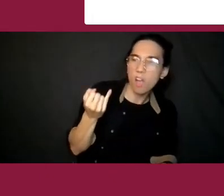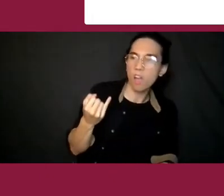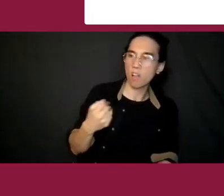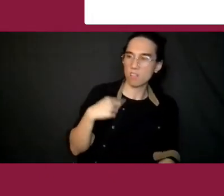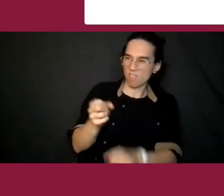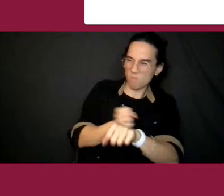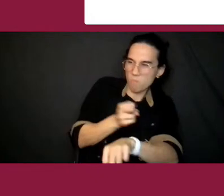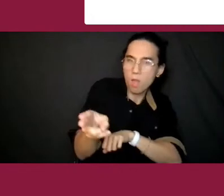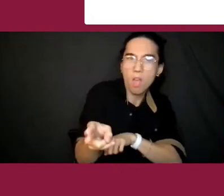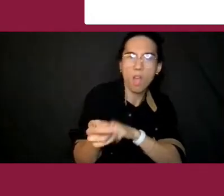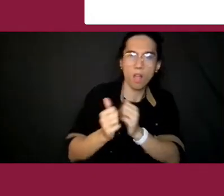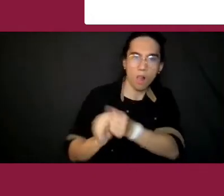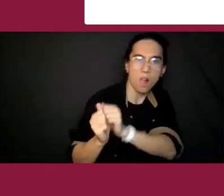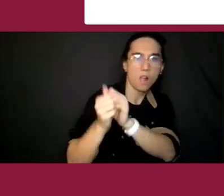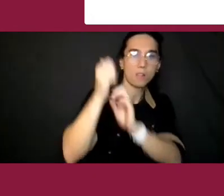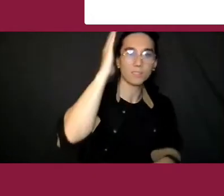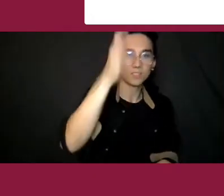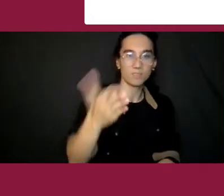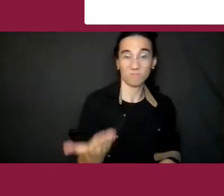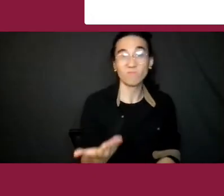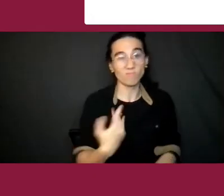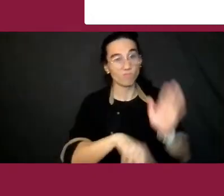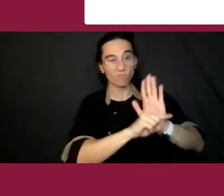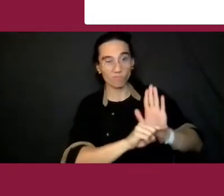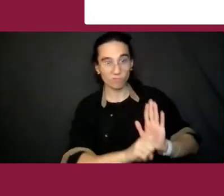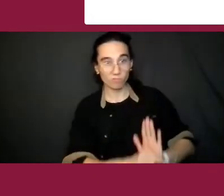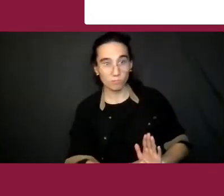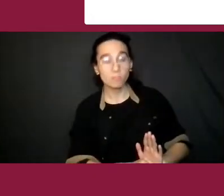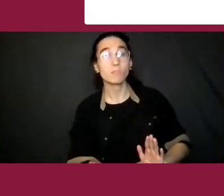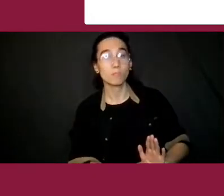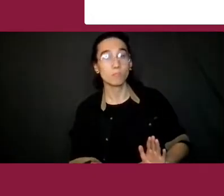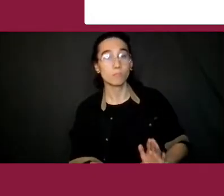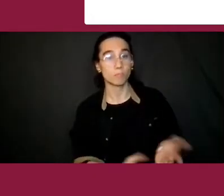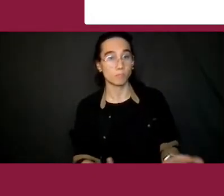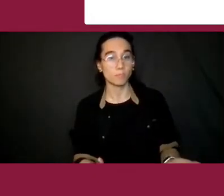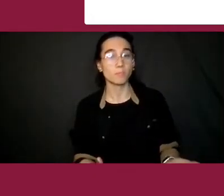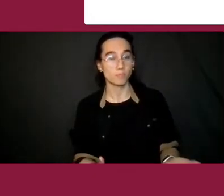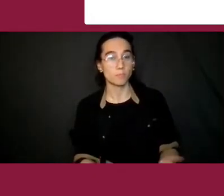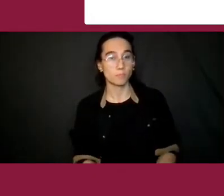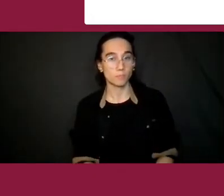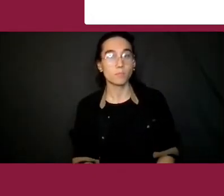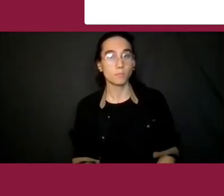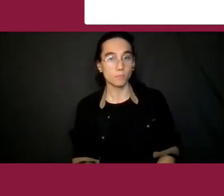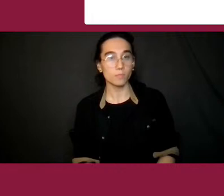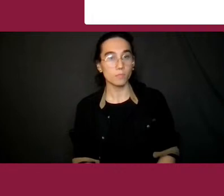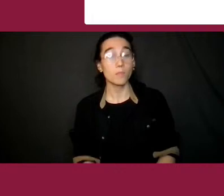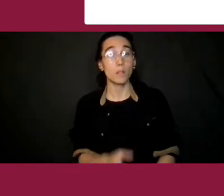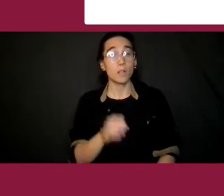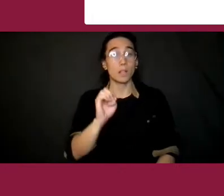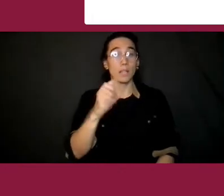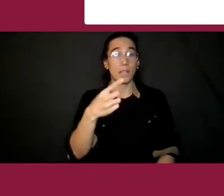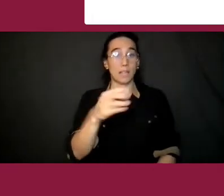The ego's sense of lack, of life, of drives for competitive behavior